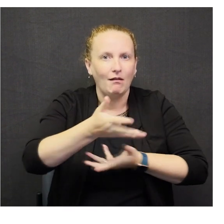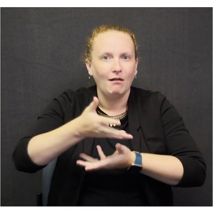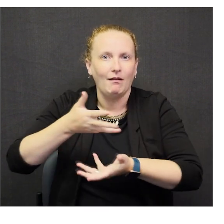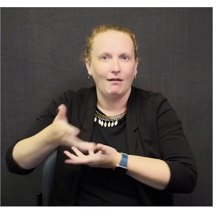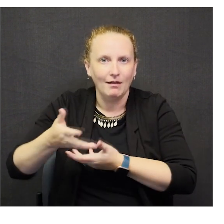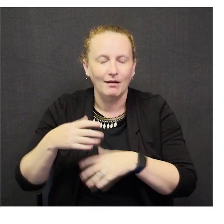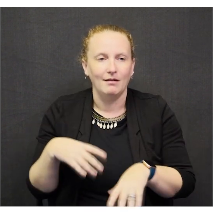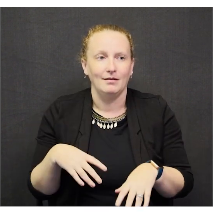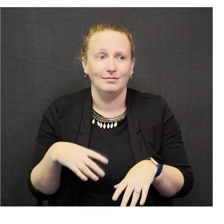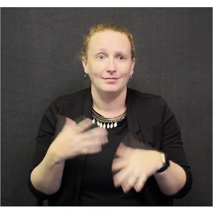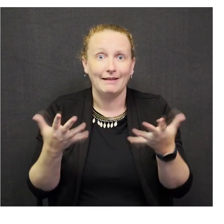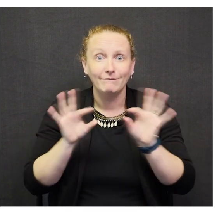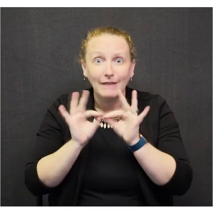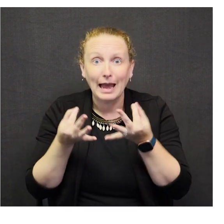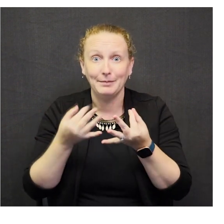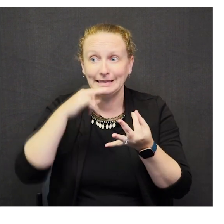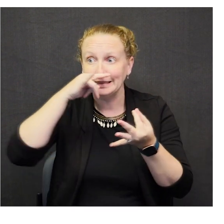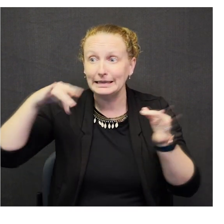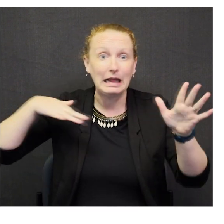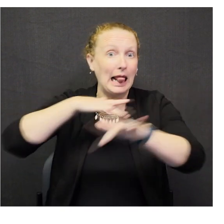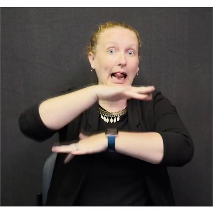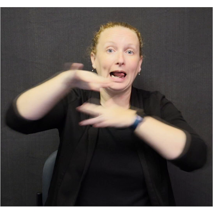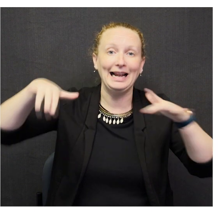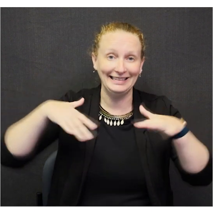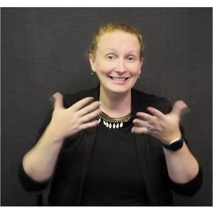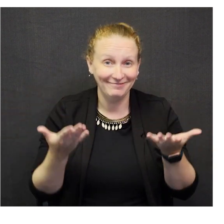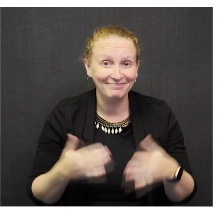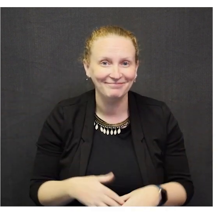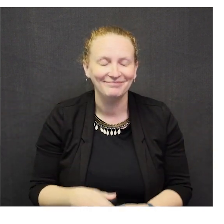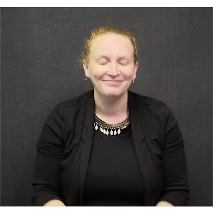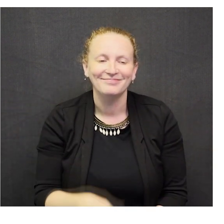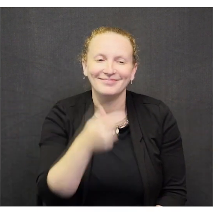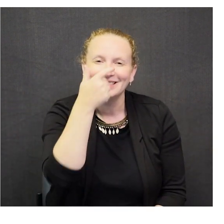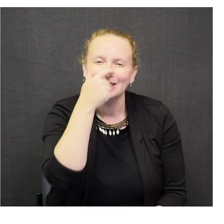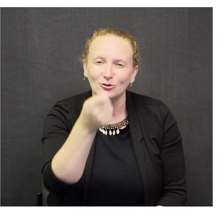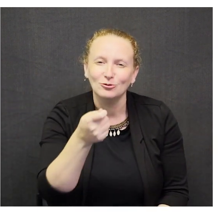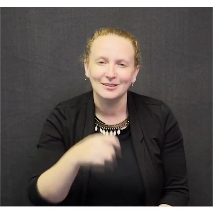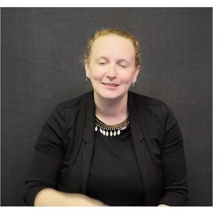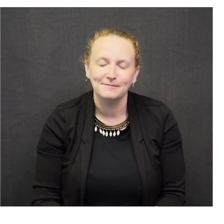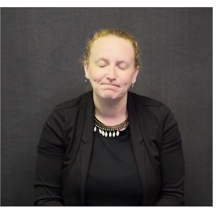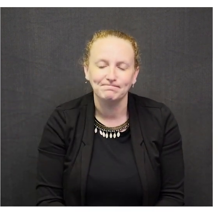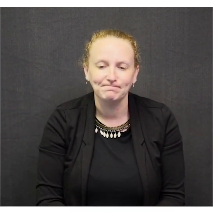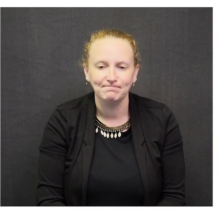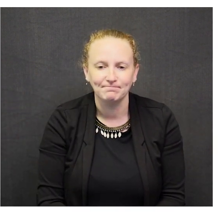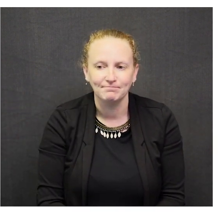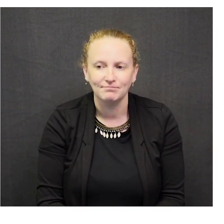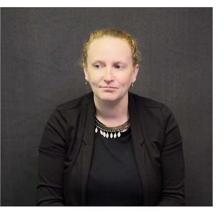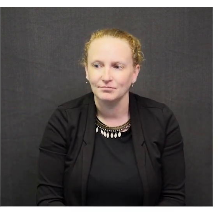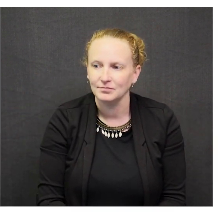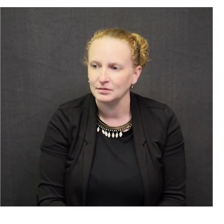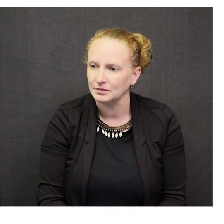families and kids. Interesting. Interesting change. Some of the interpreters have commented that they feel a change in